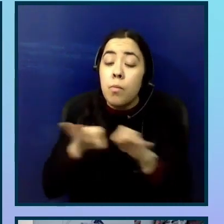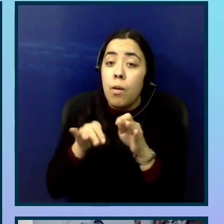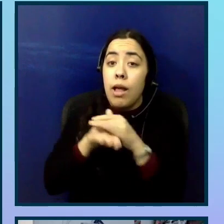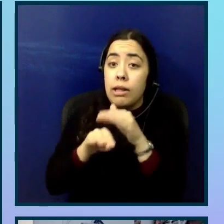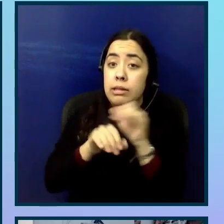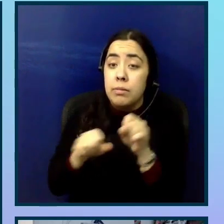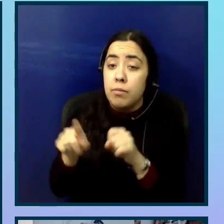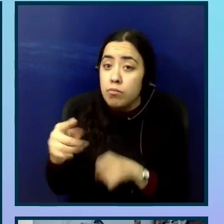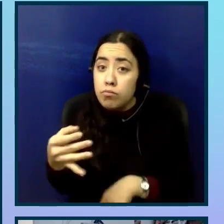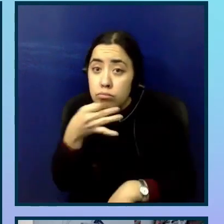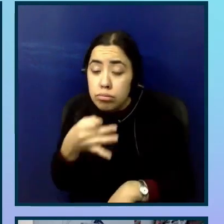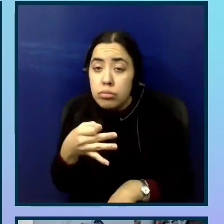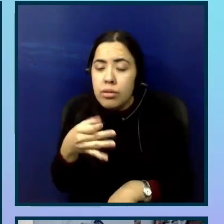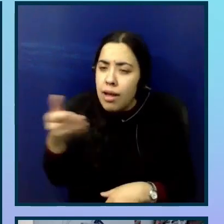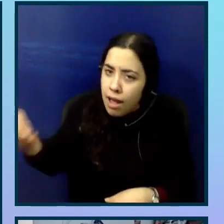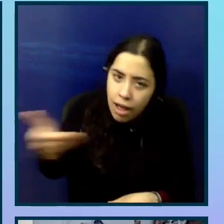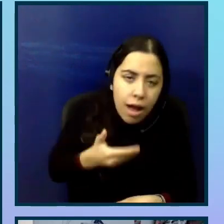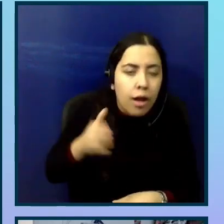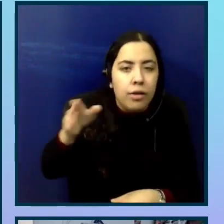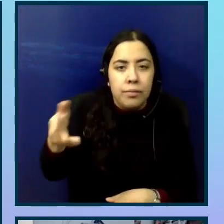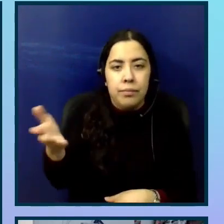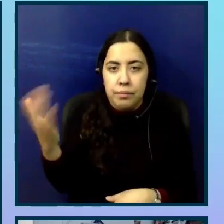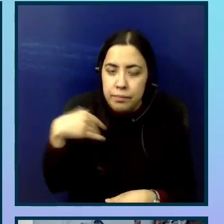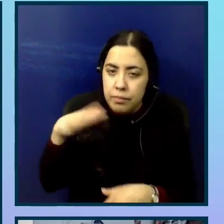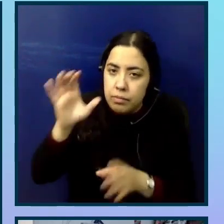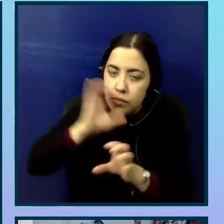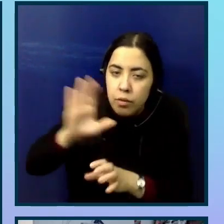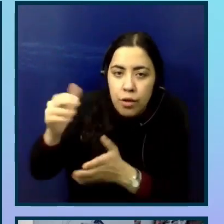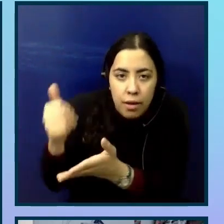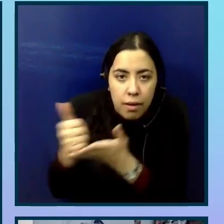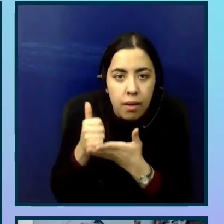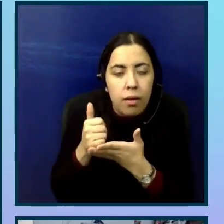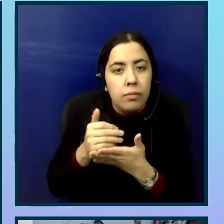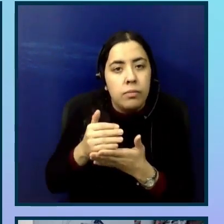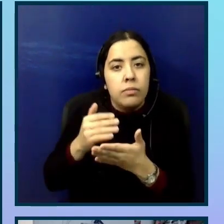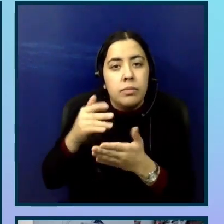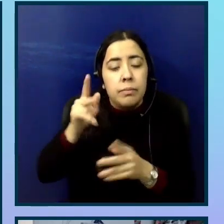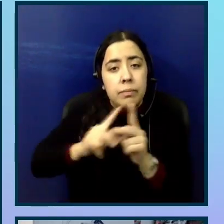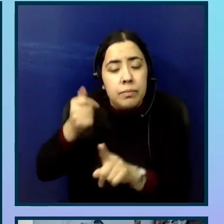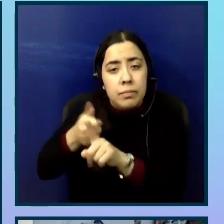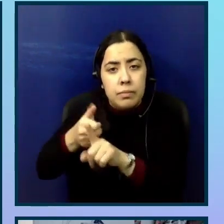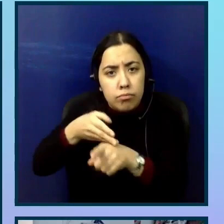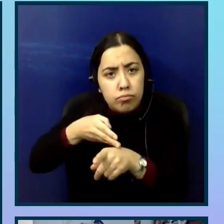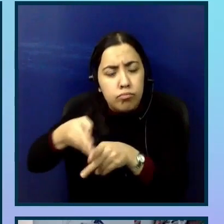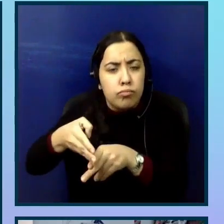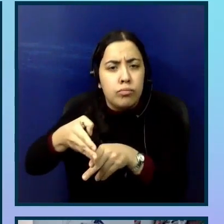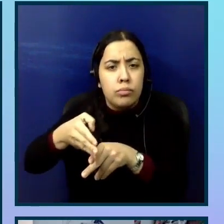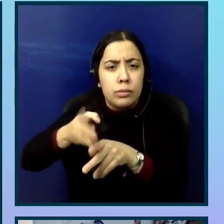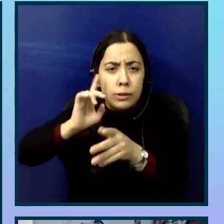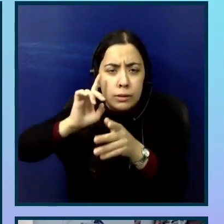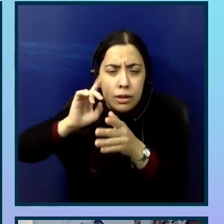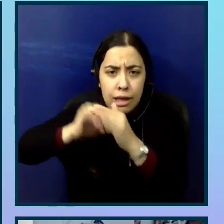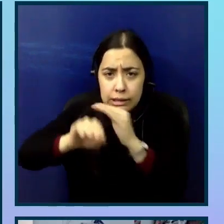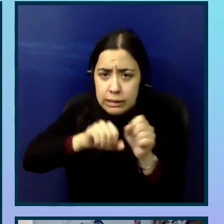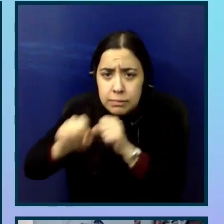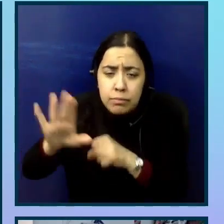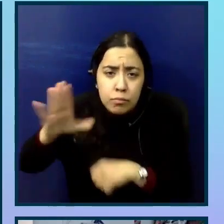hire employees who have extensive accessibility experience, and train your teams. And now let's hear from Ali